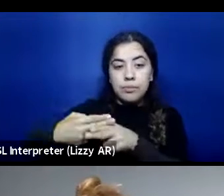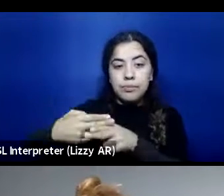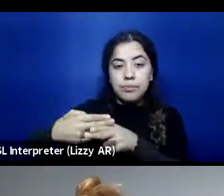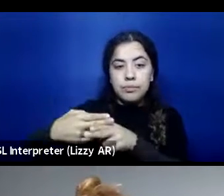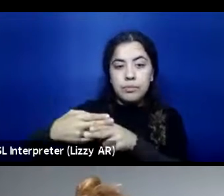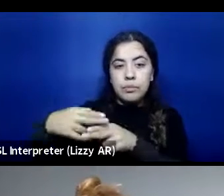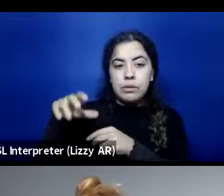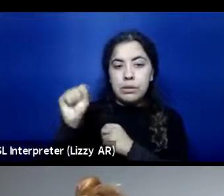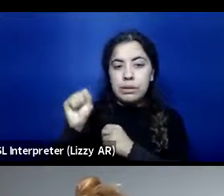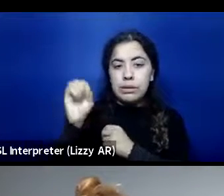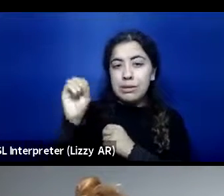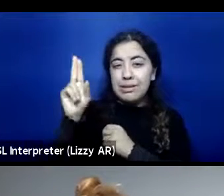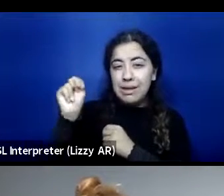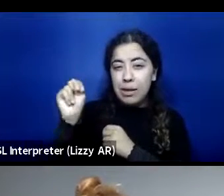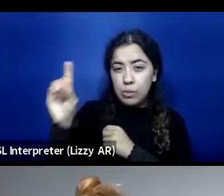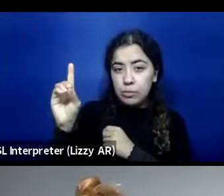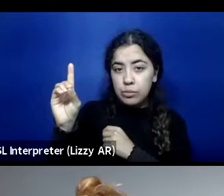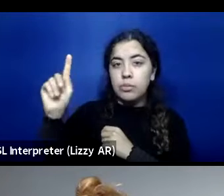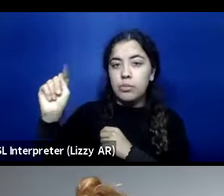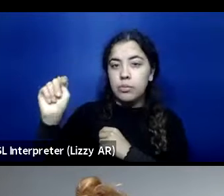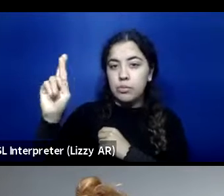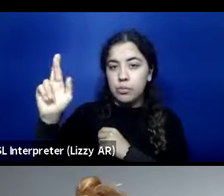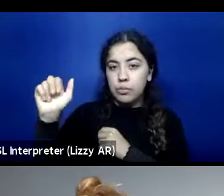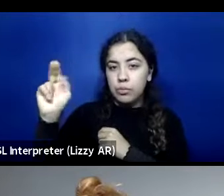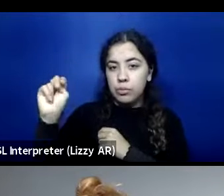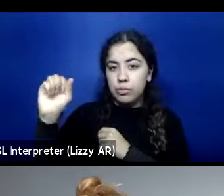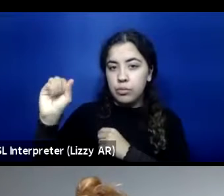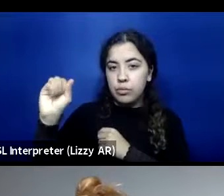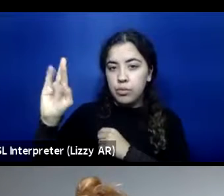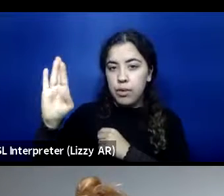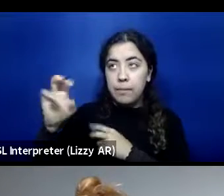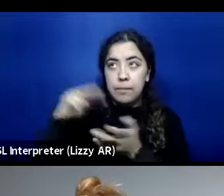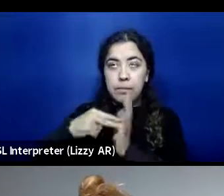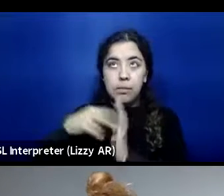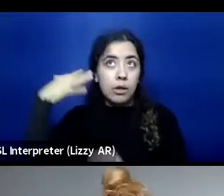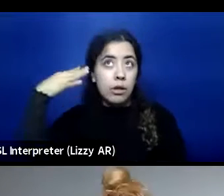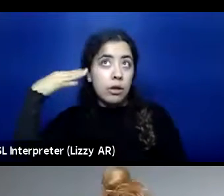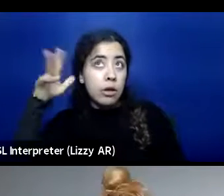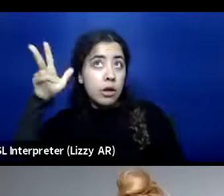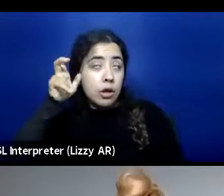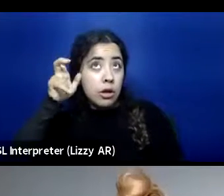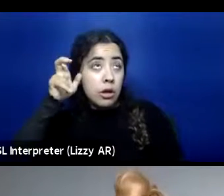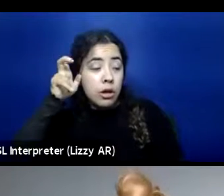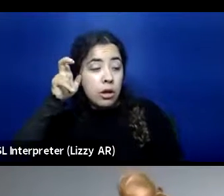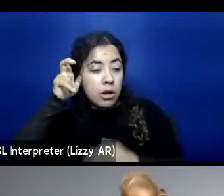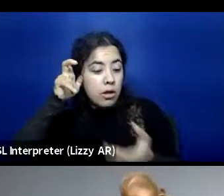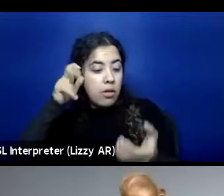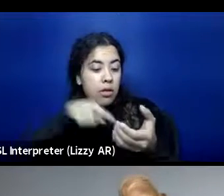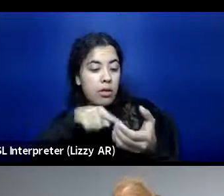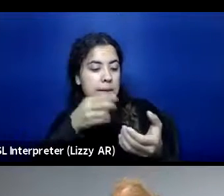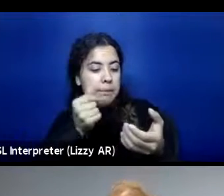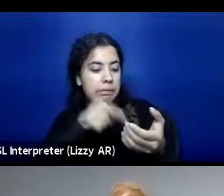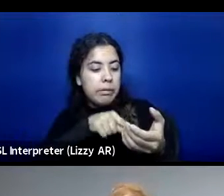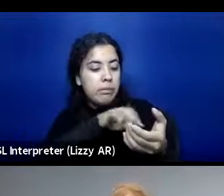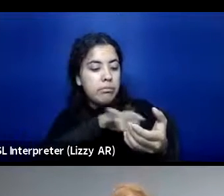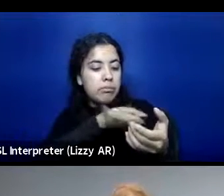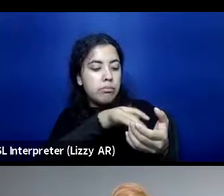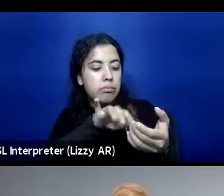Now, at the moment, that requires that the mobile reach out to the cloud in order to get additional computational help